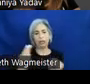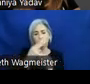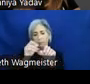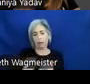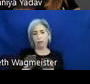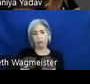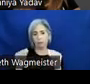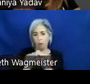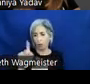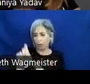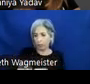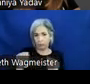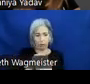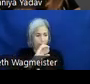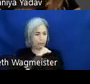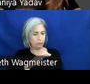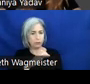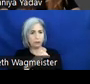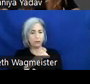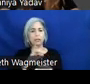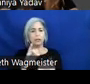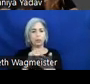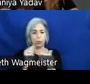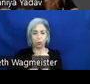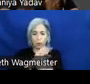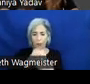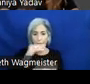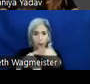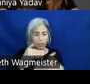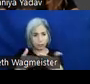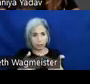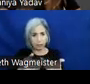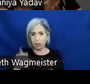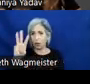and characteristics in an iterative process, using WCAG as a baseline.